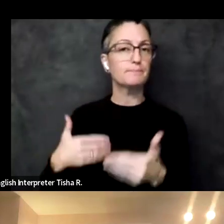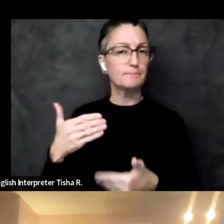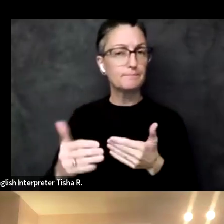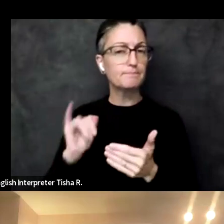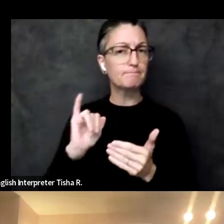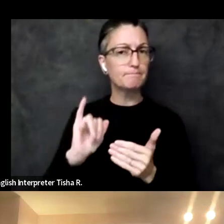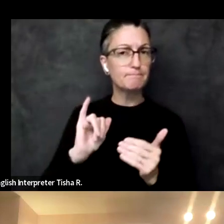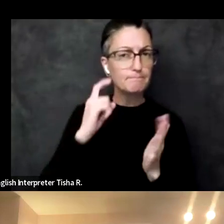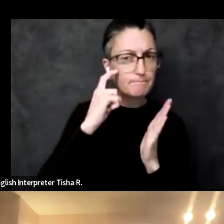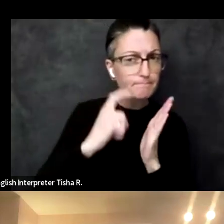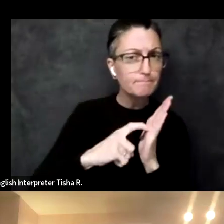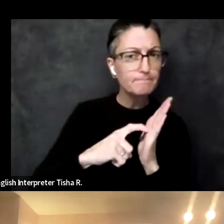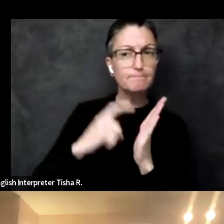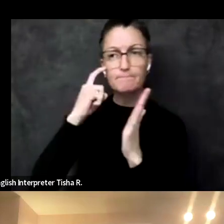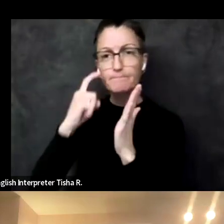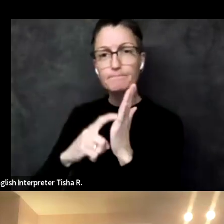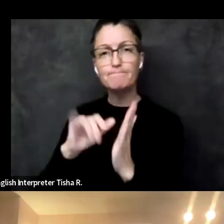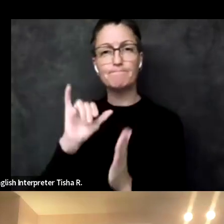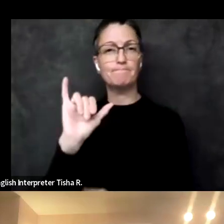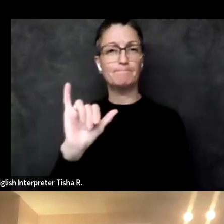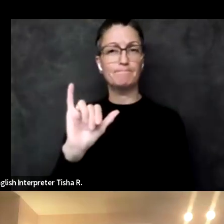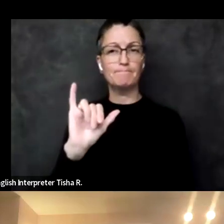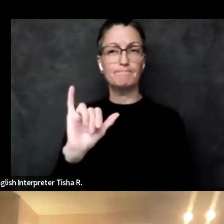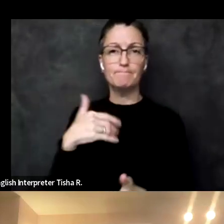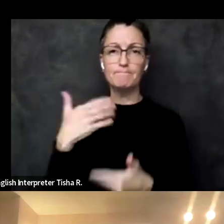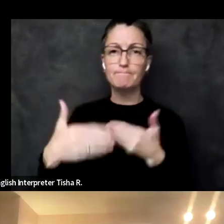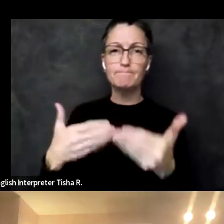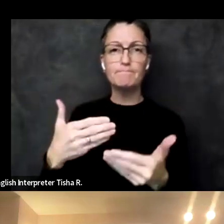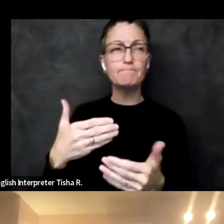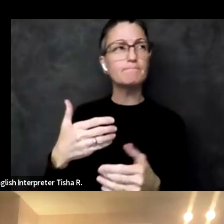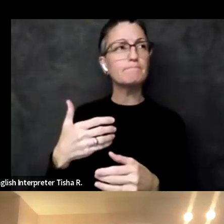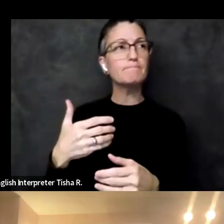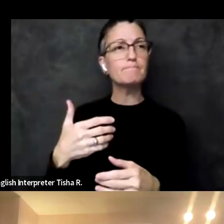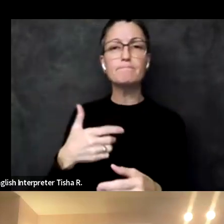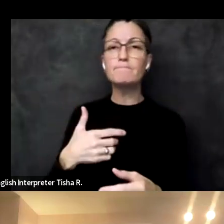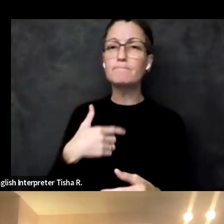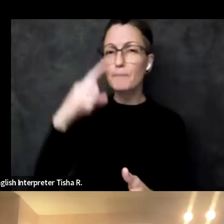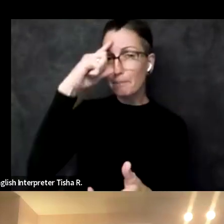I, I really believe in similar to Malak,